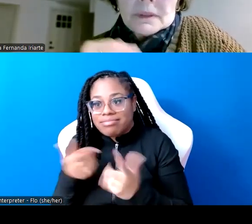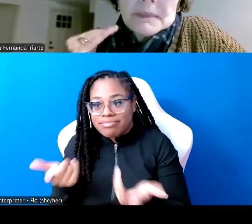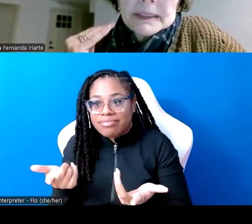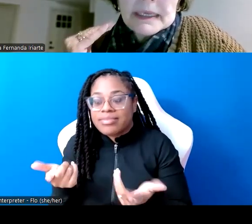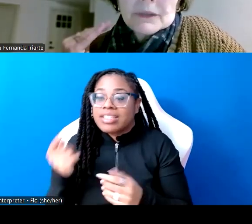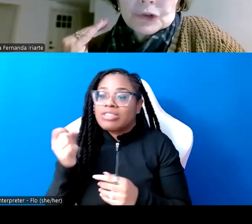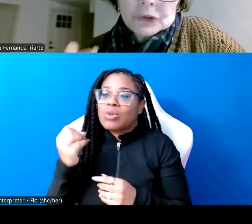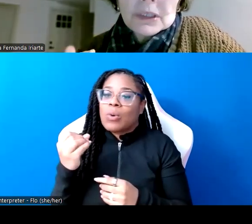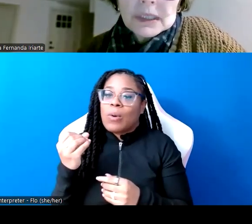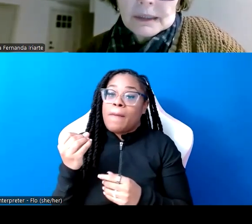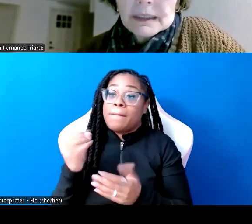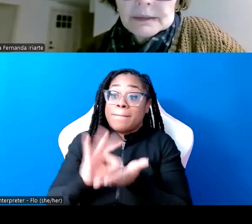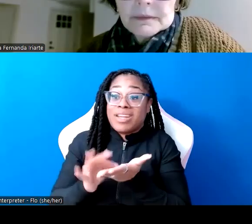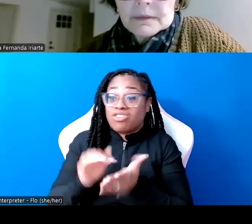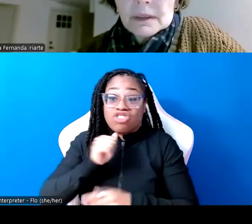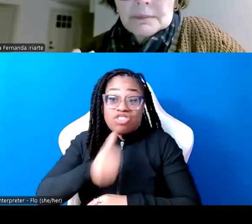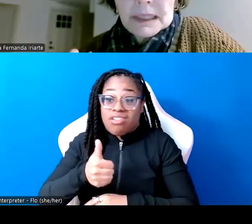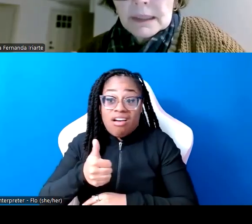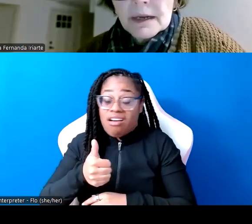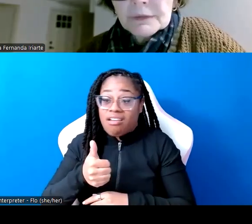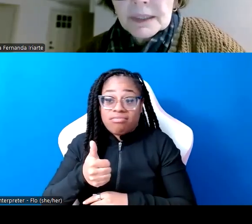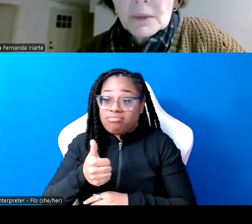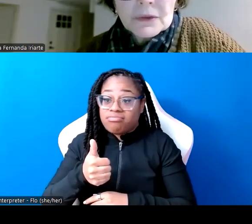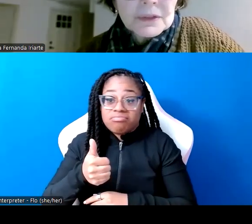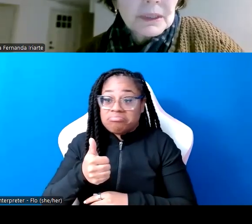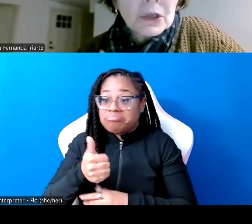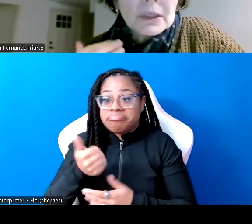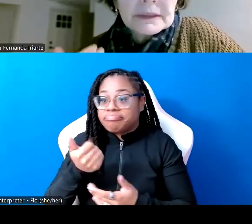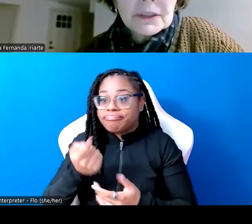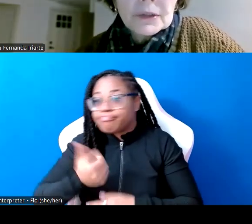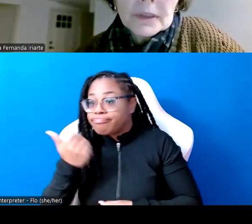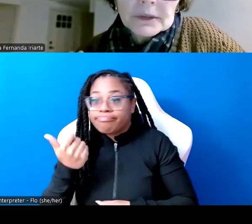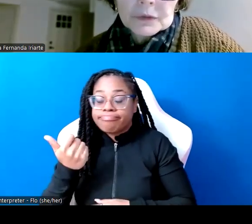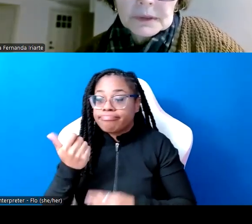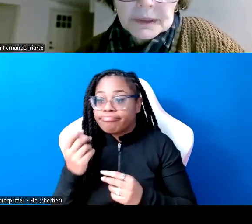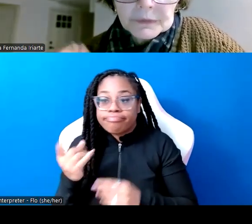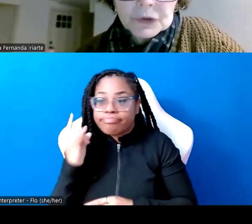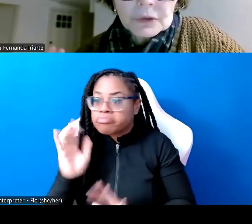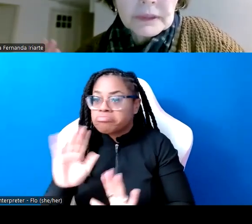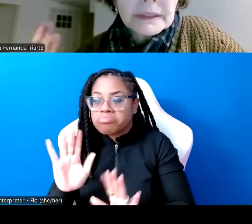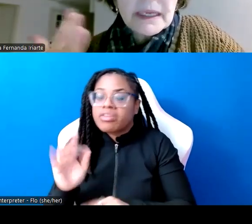so Medi-Cal should not cut be cut off right away. There's something called continuing eligibility for children.